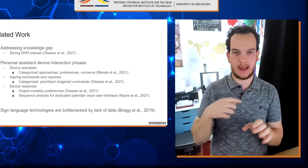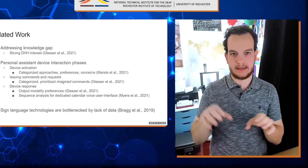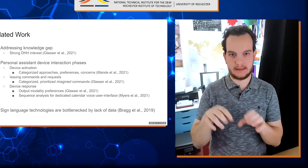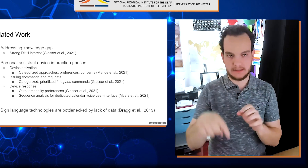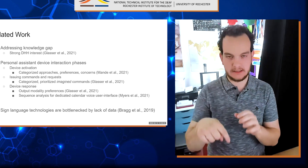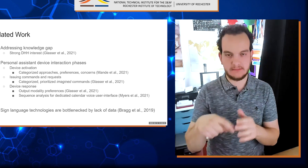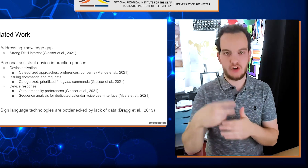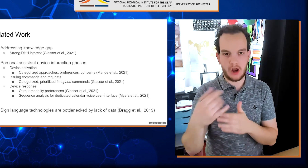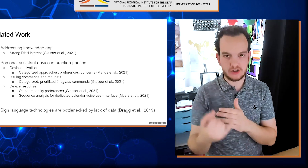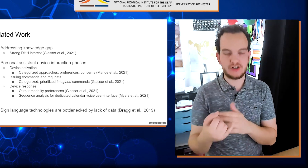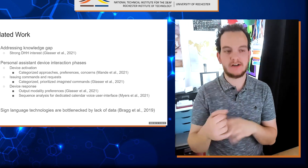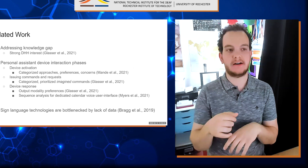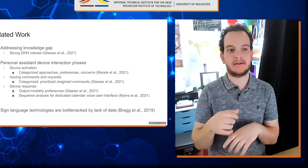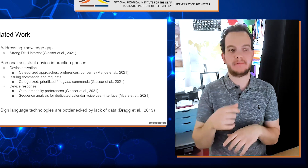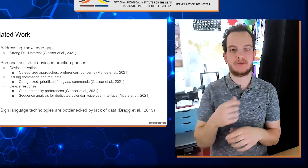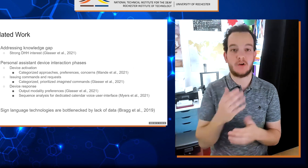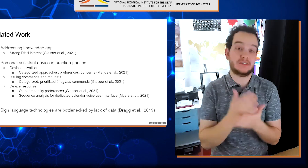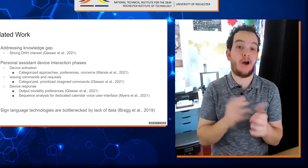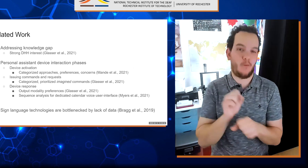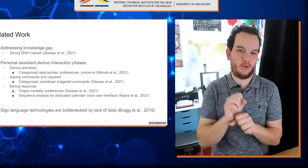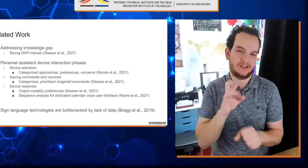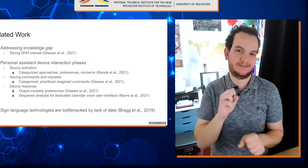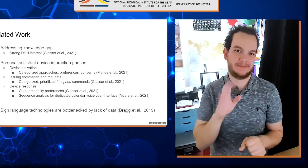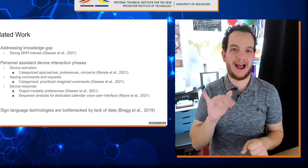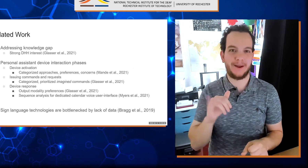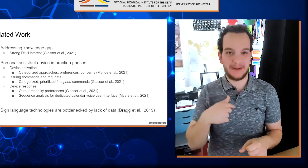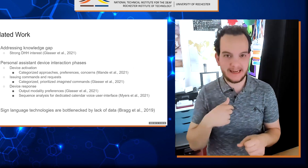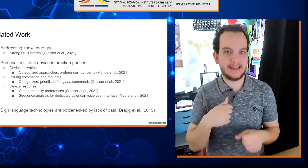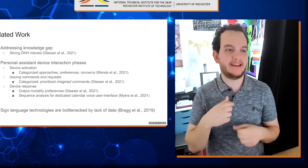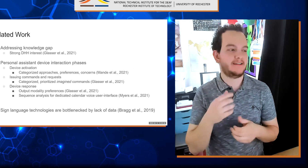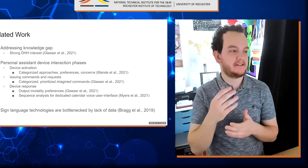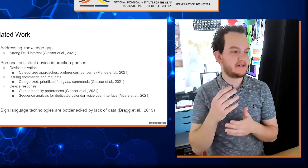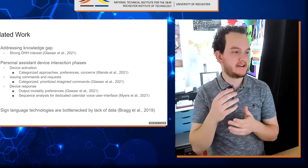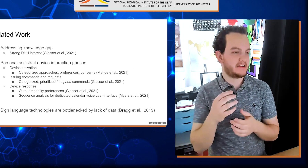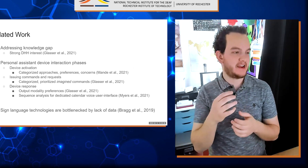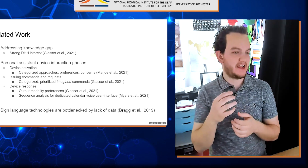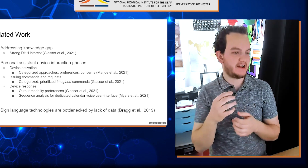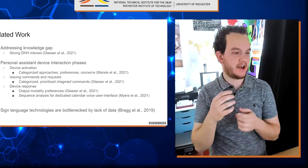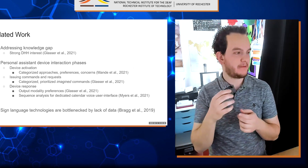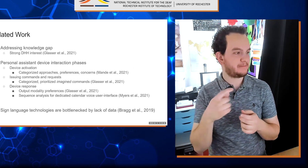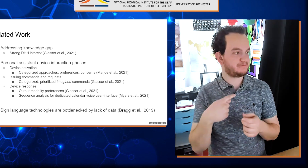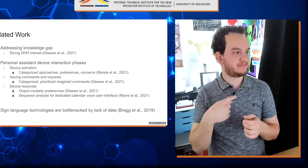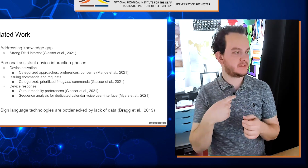Before I did this project, there was previous related work,